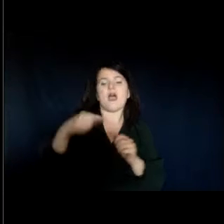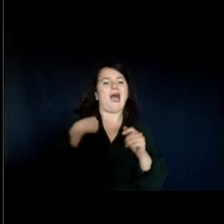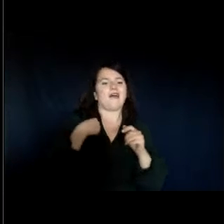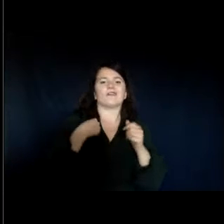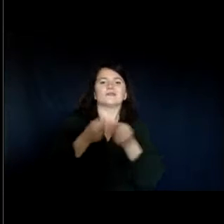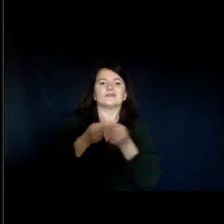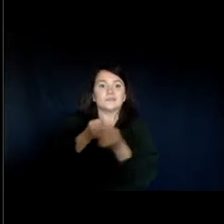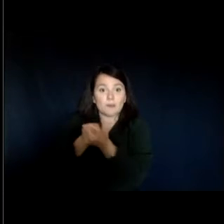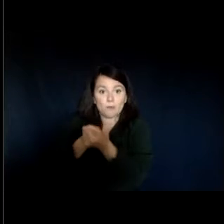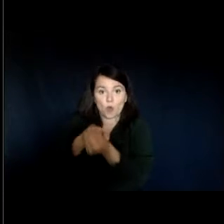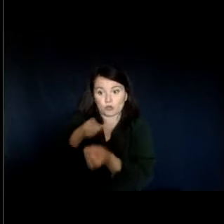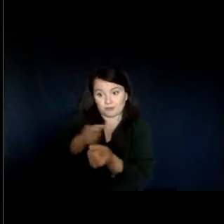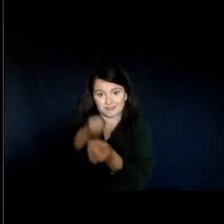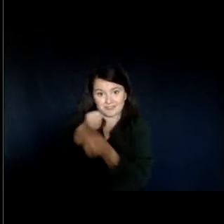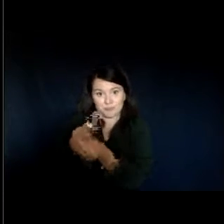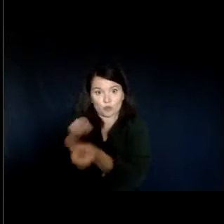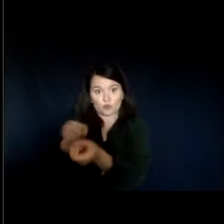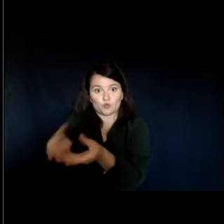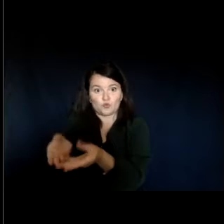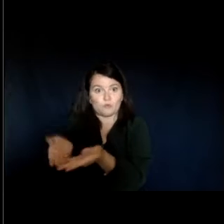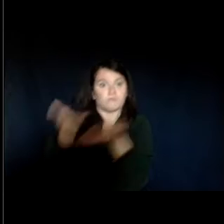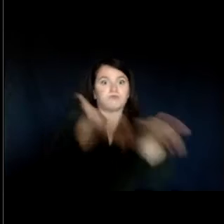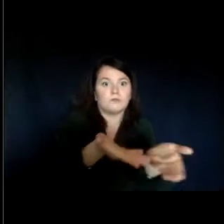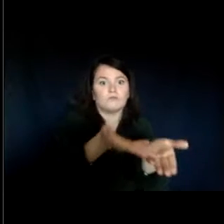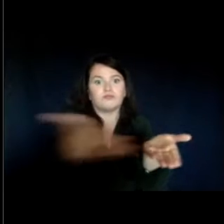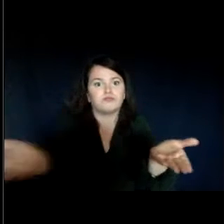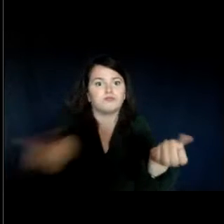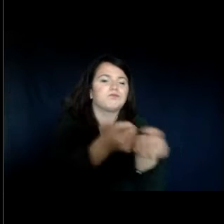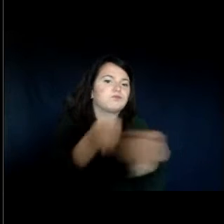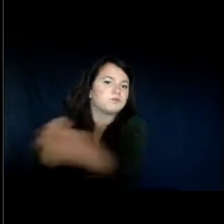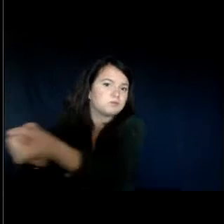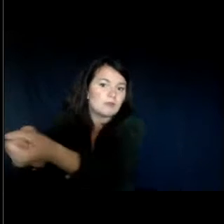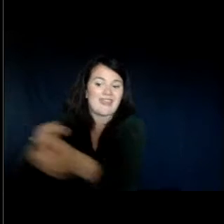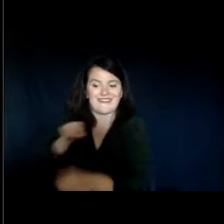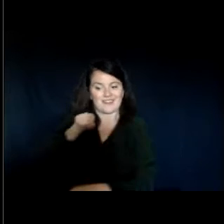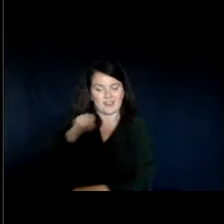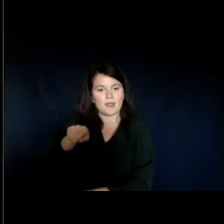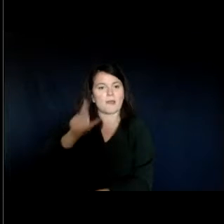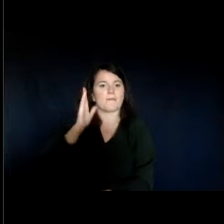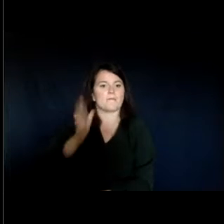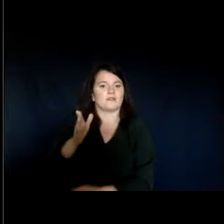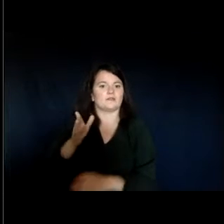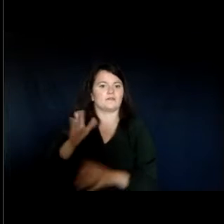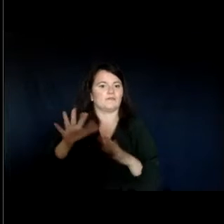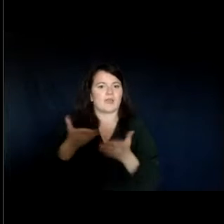And, this action has a double if you want,